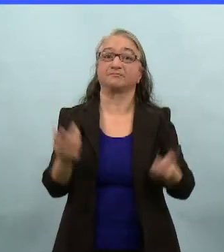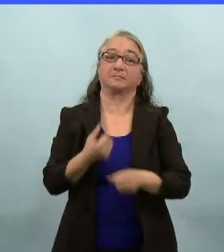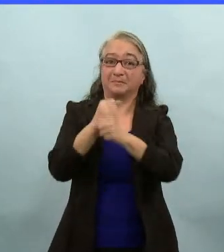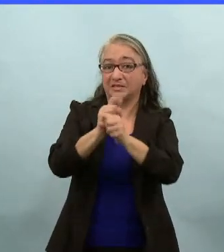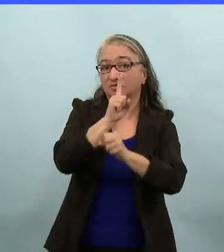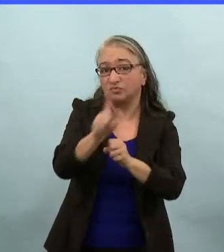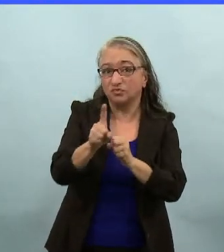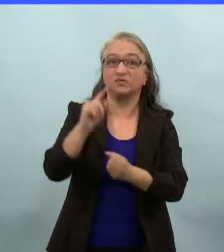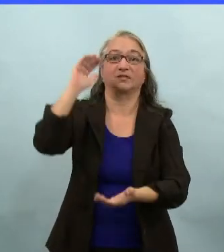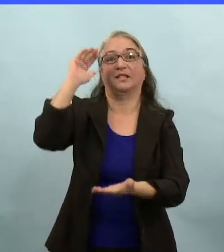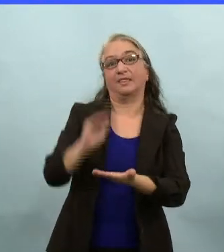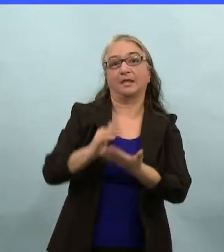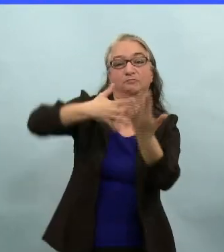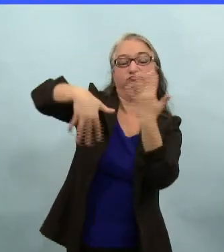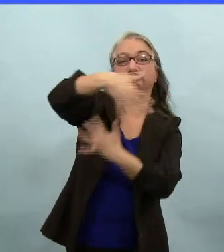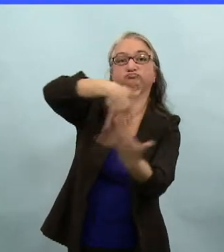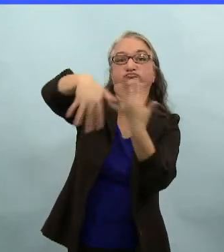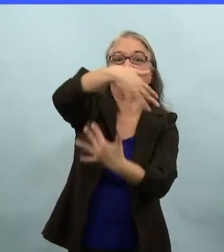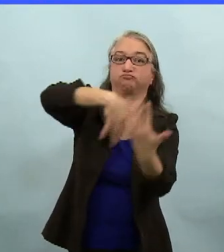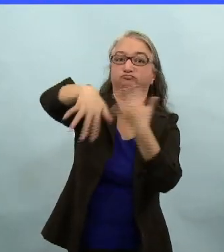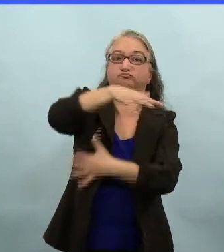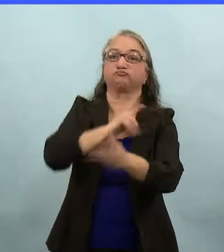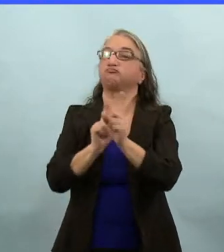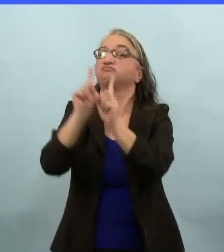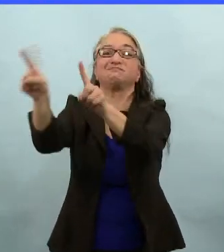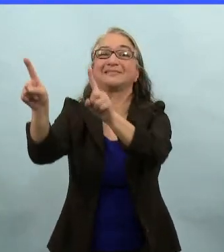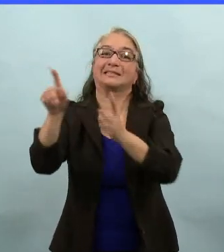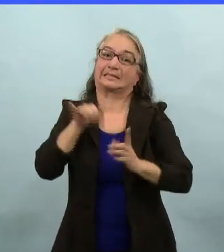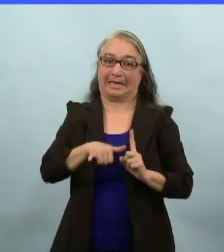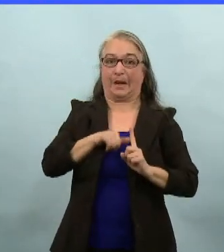the next few weeks will be challenging there's no question we're not alone in